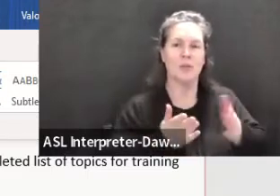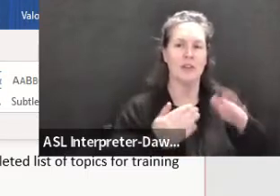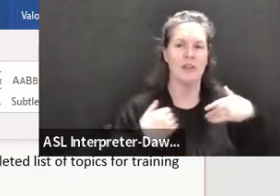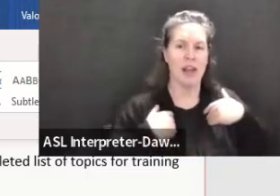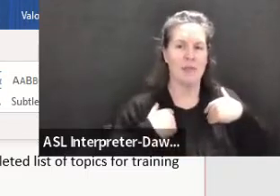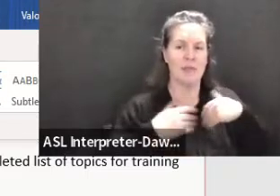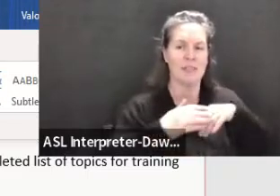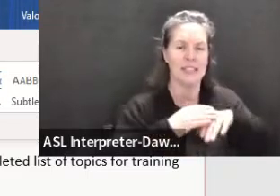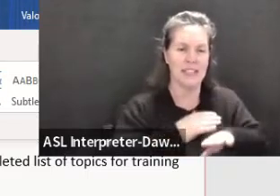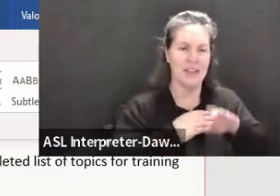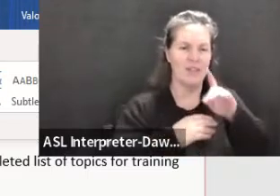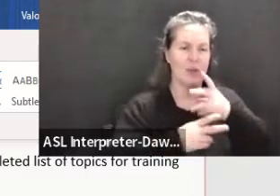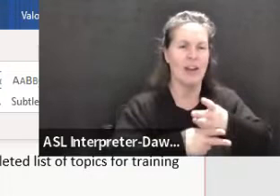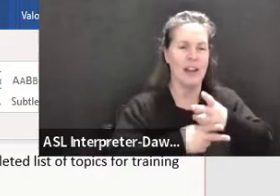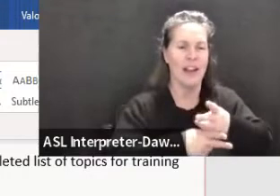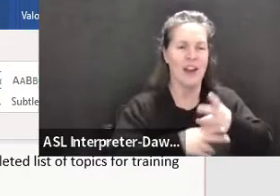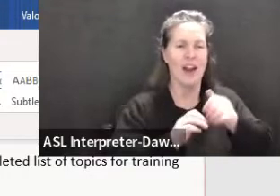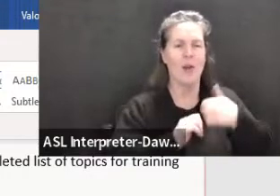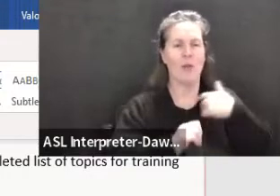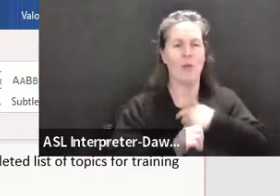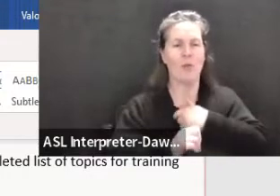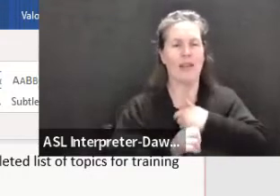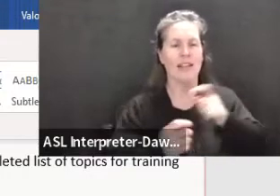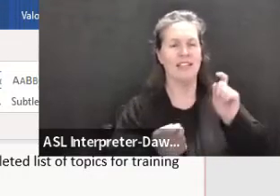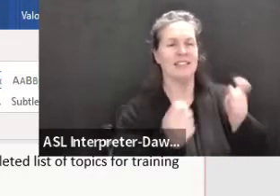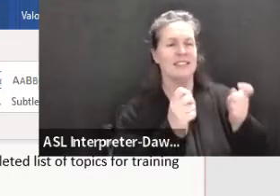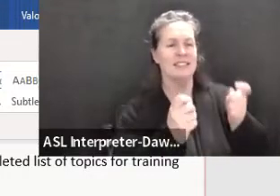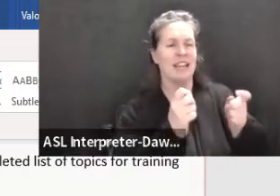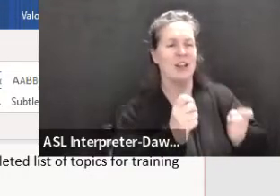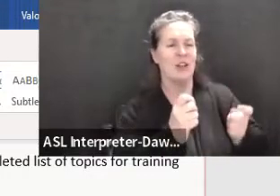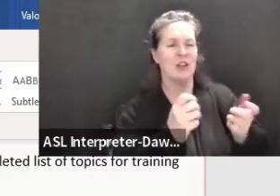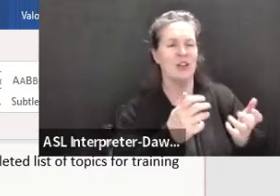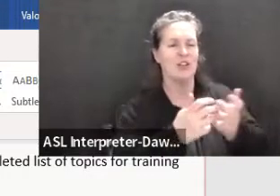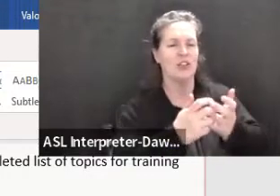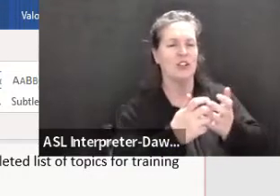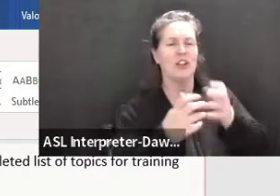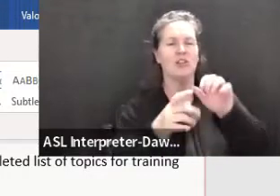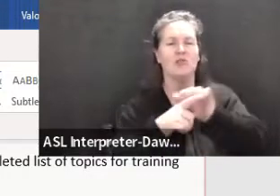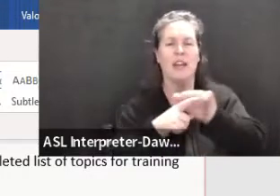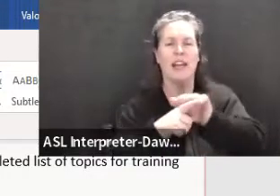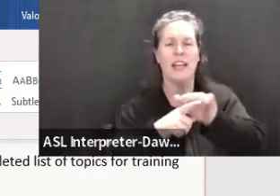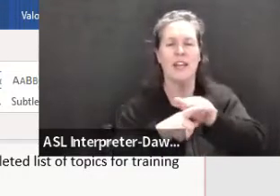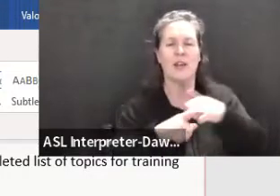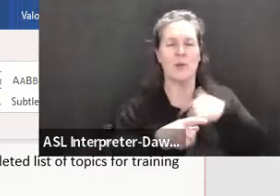So how do we tailor, maybe, a training where we have the expected outcome,